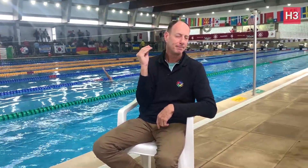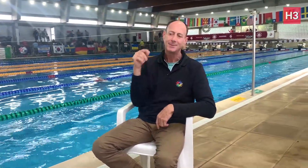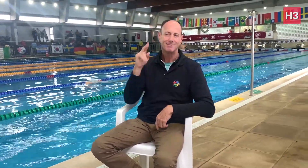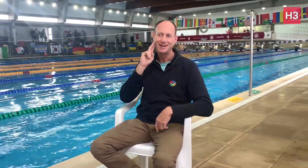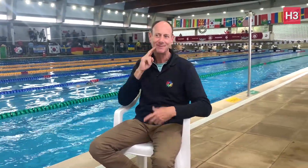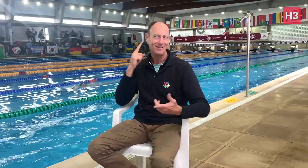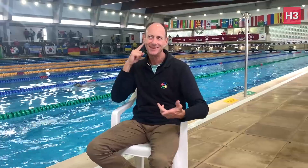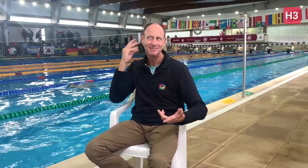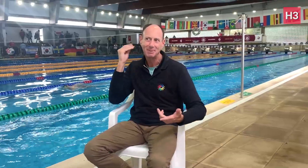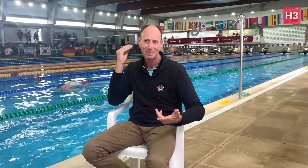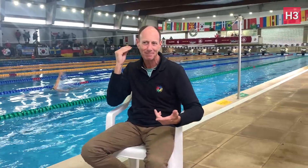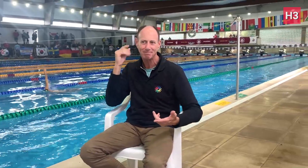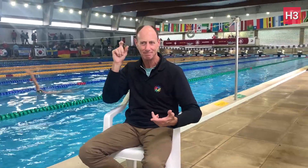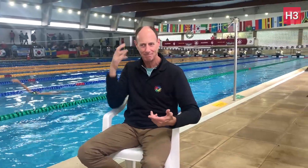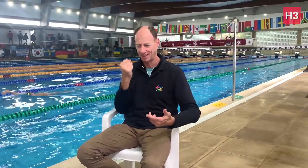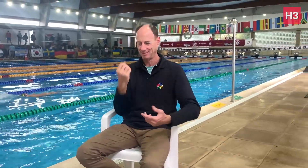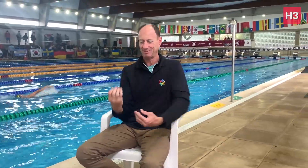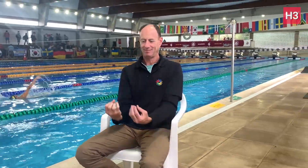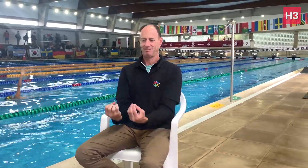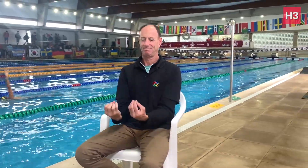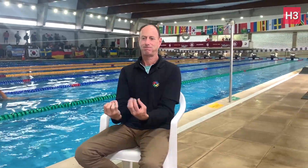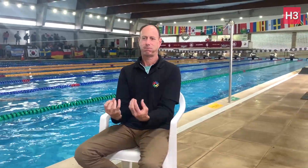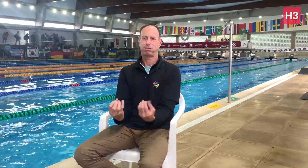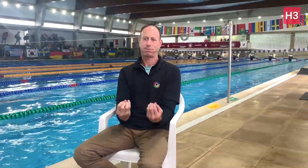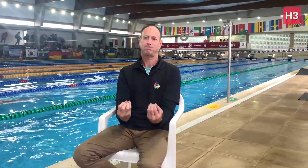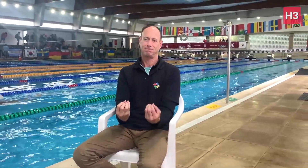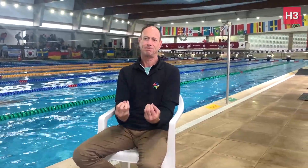while Deaf swimmers rely on visual signals.